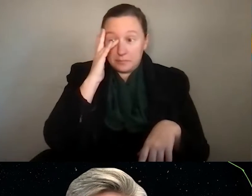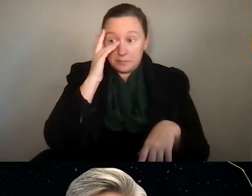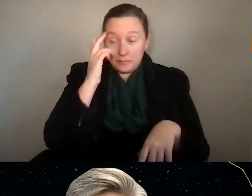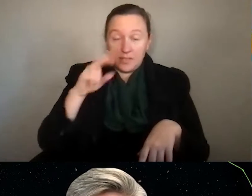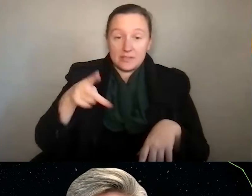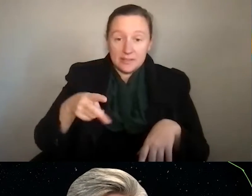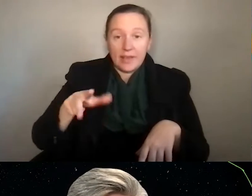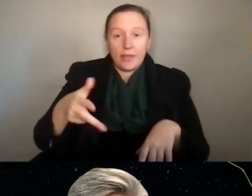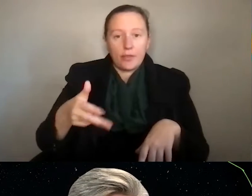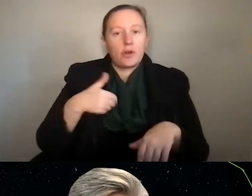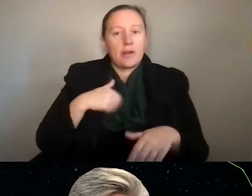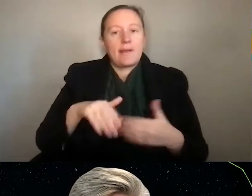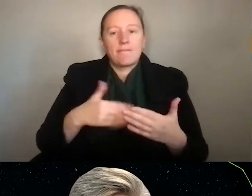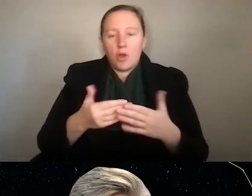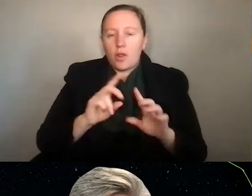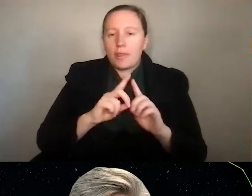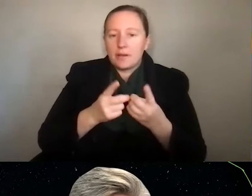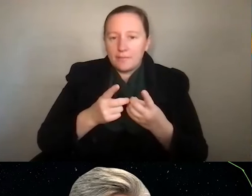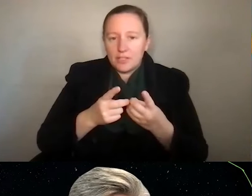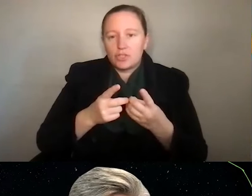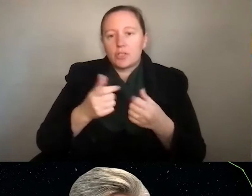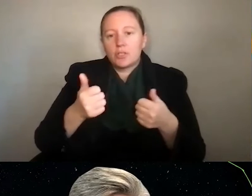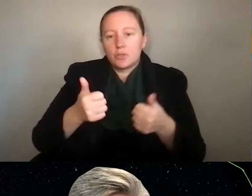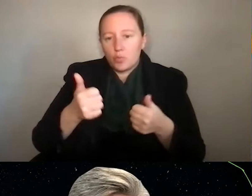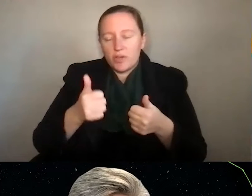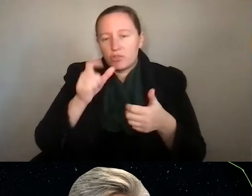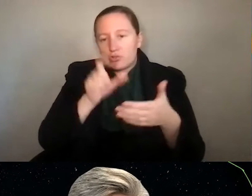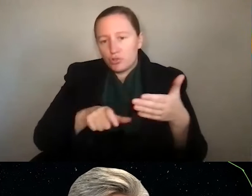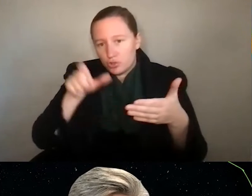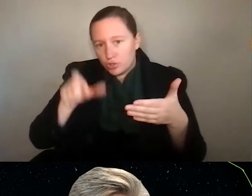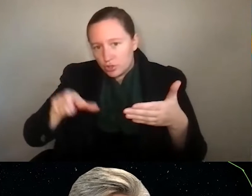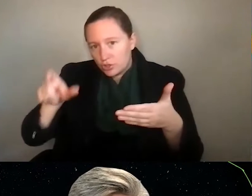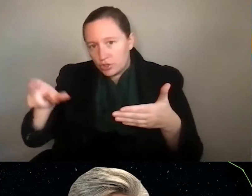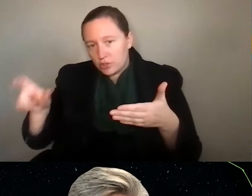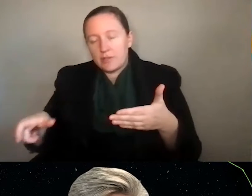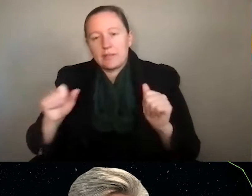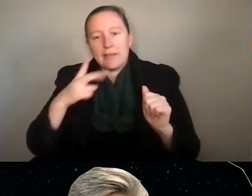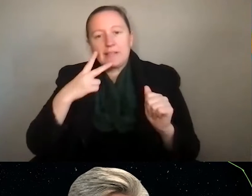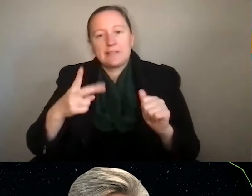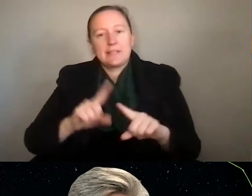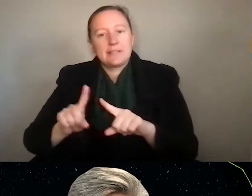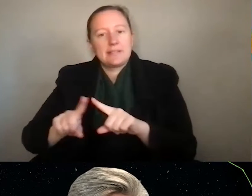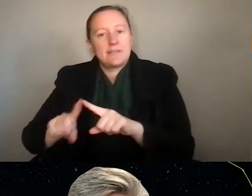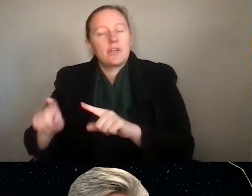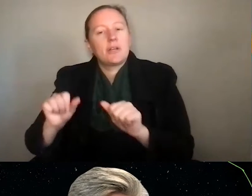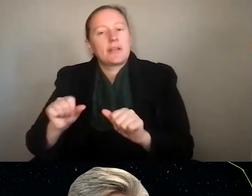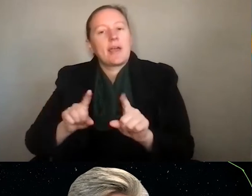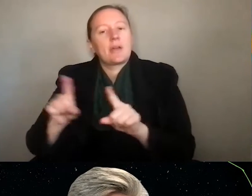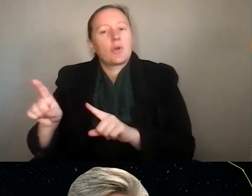it has all the divisions under this directory, you're going to see the different ones and then you can go in detail in the different slides.